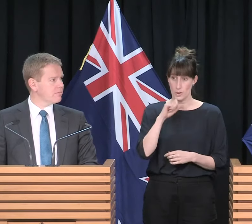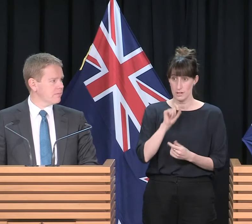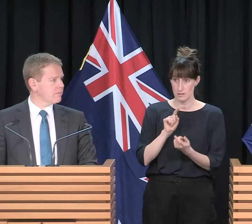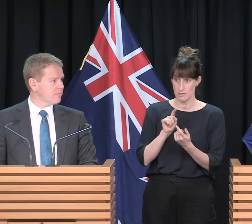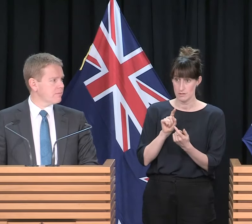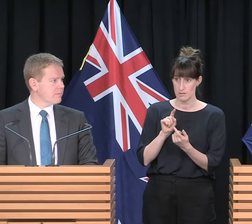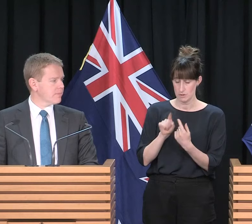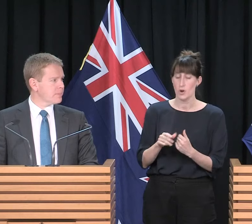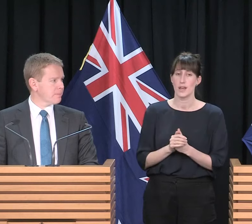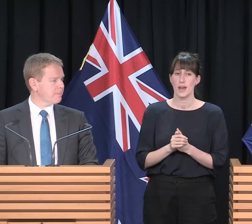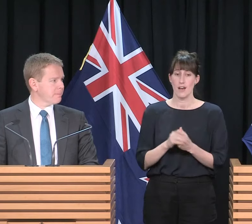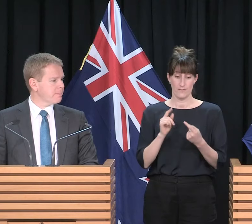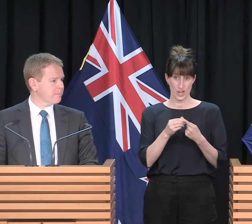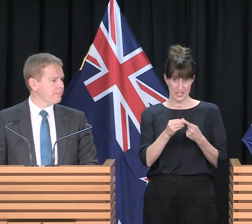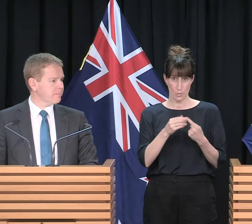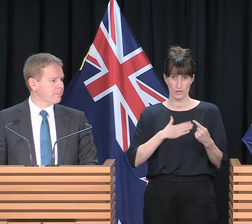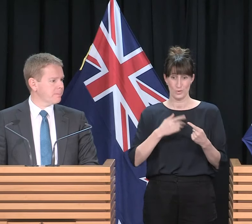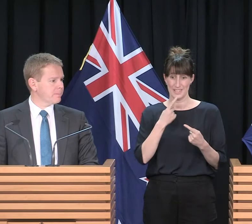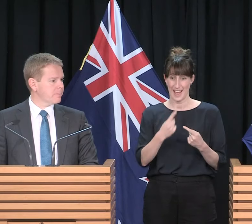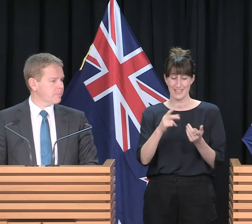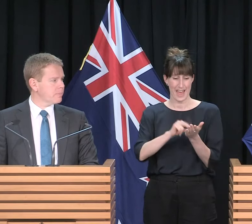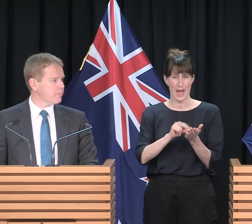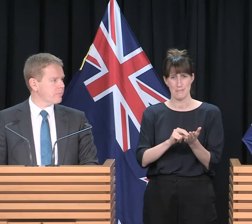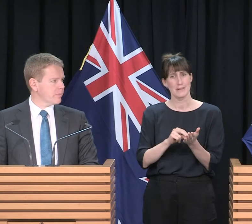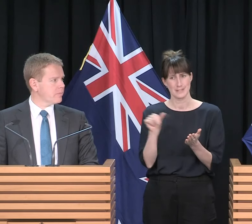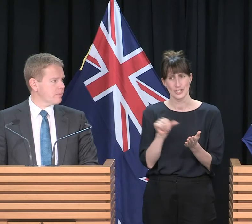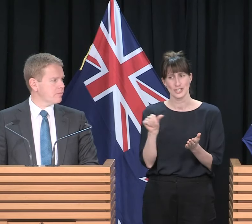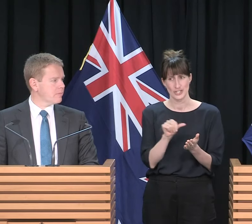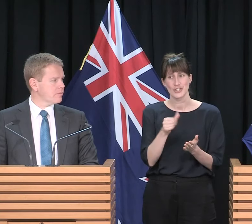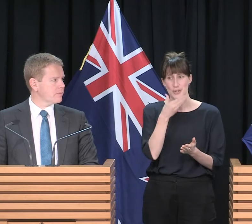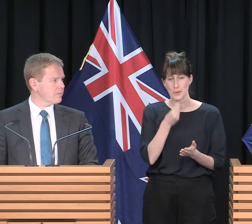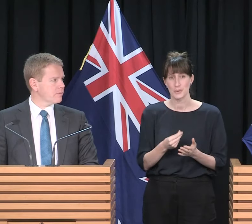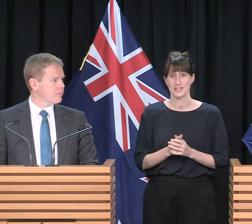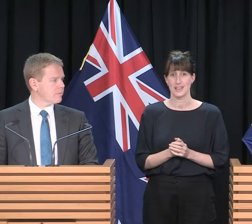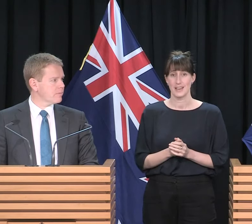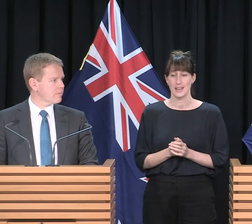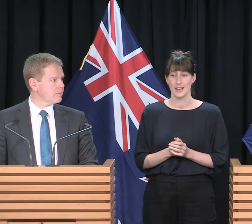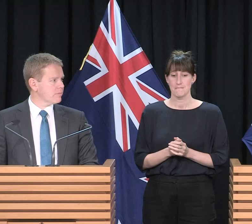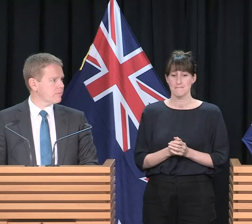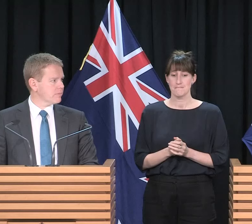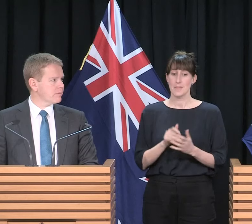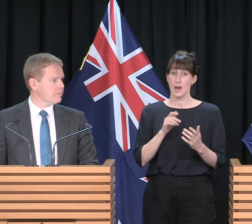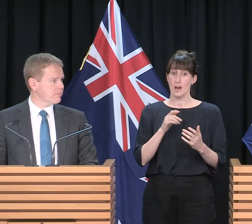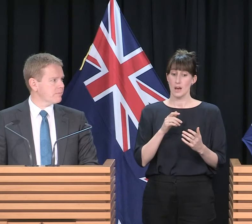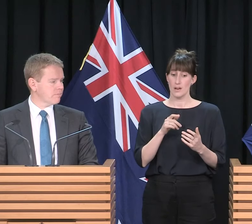whether to continue with the COVID Card will be made later in the year. We do not